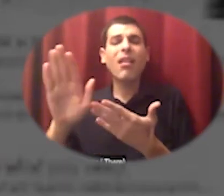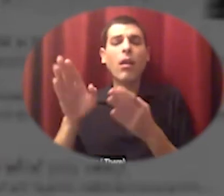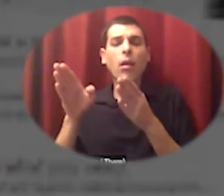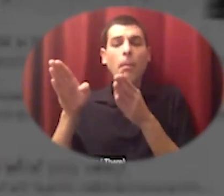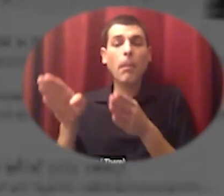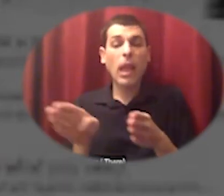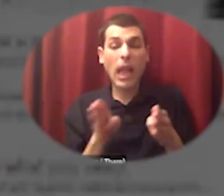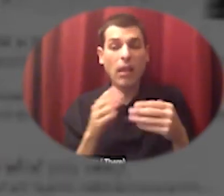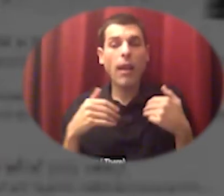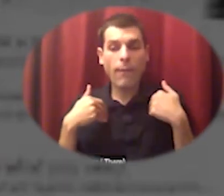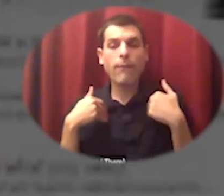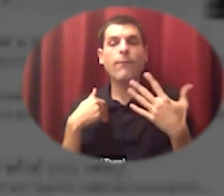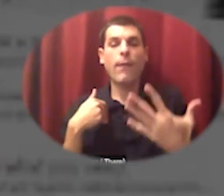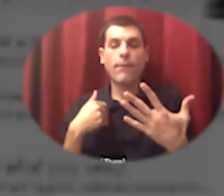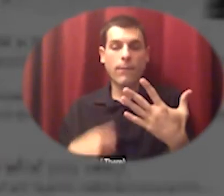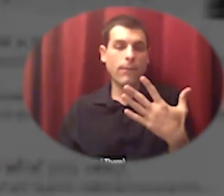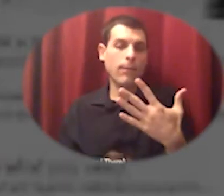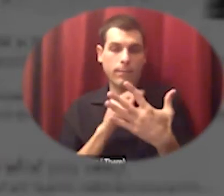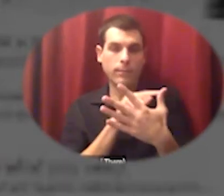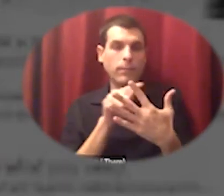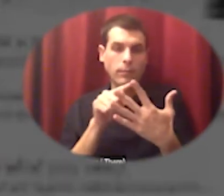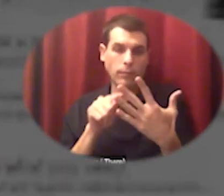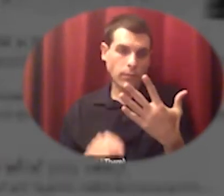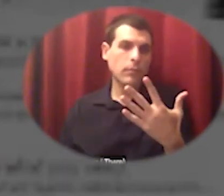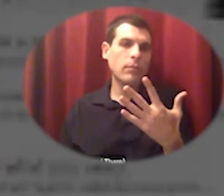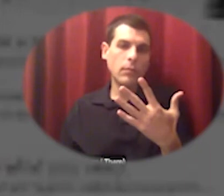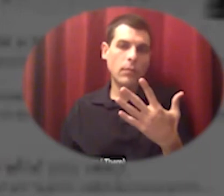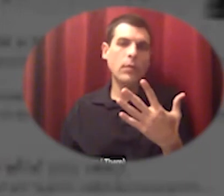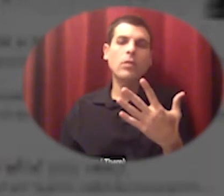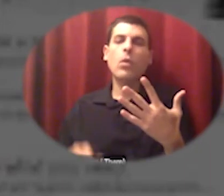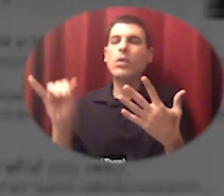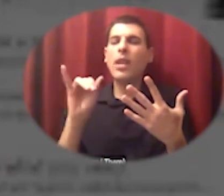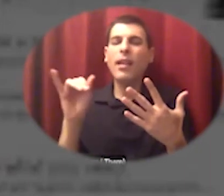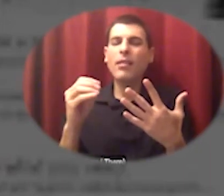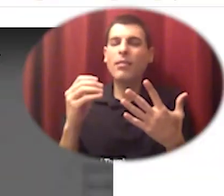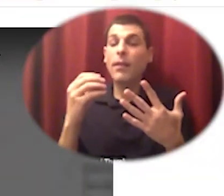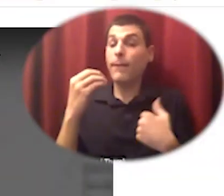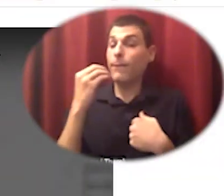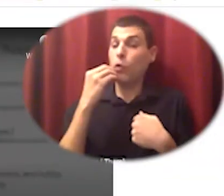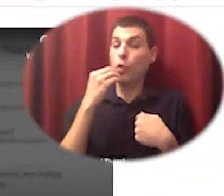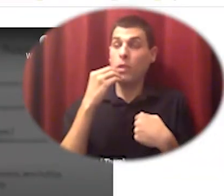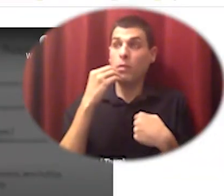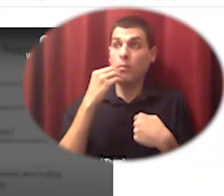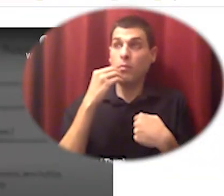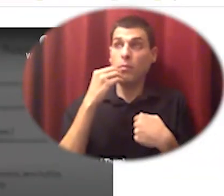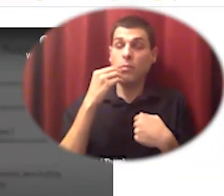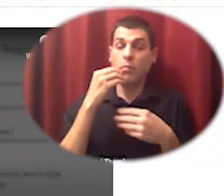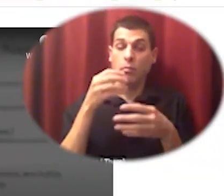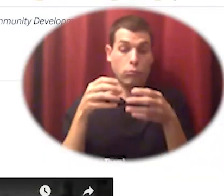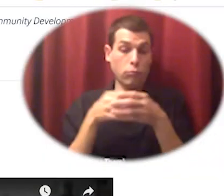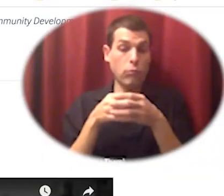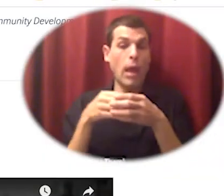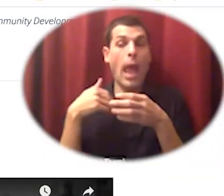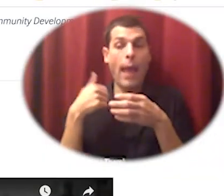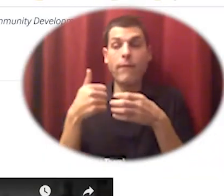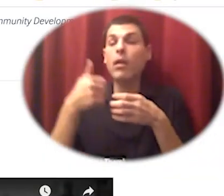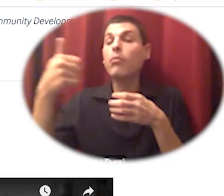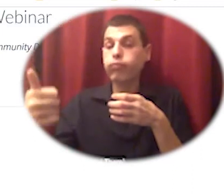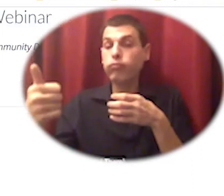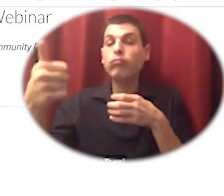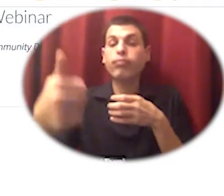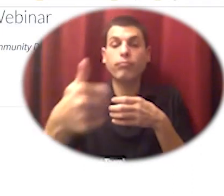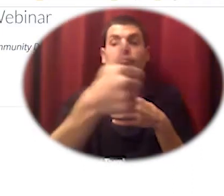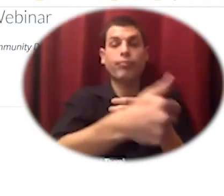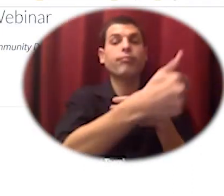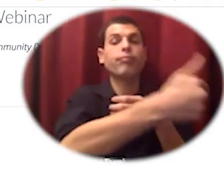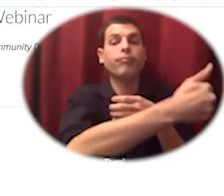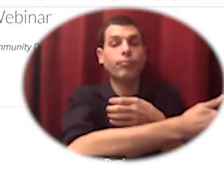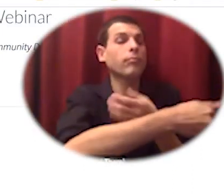which is a hub of food hubs and so this first one that they began during the covid crisis